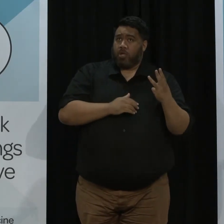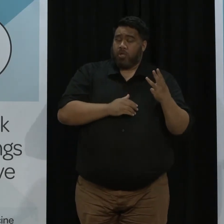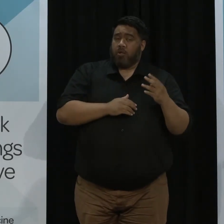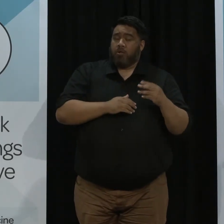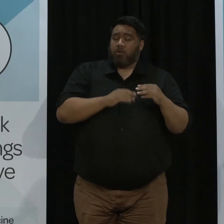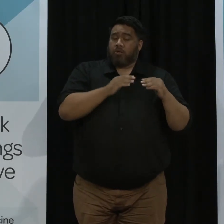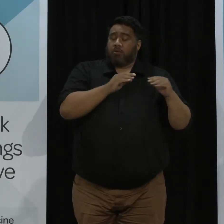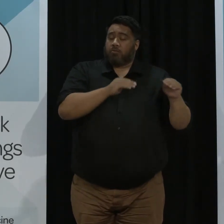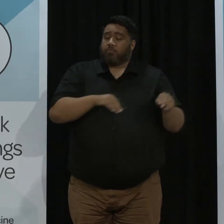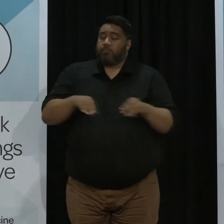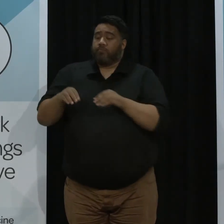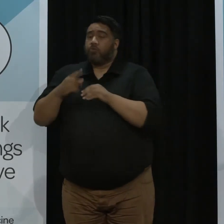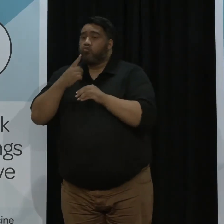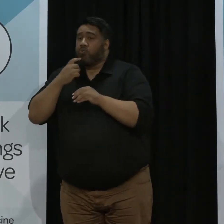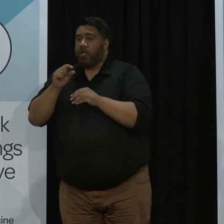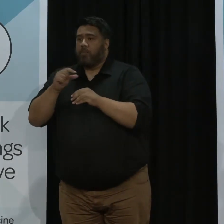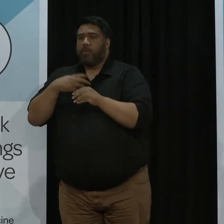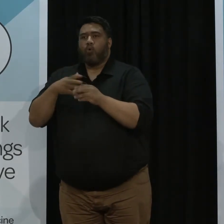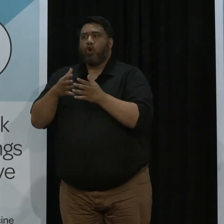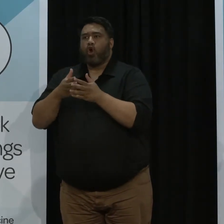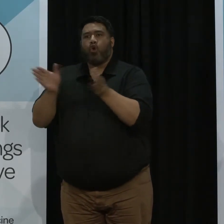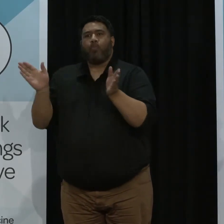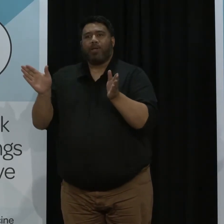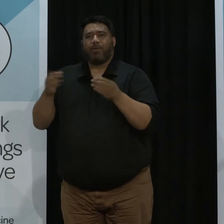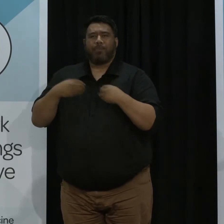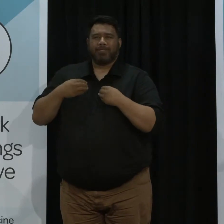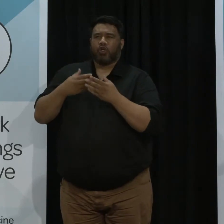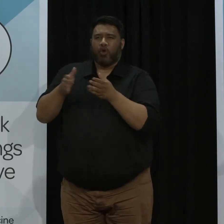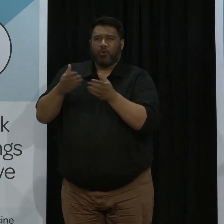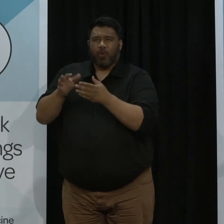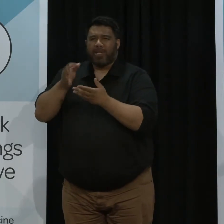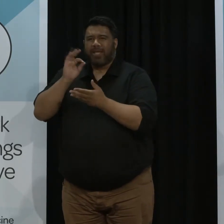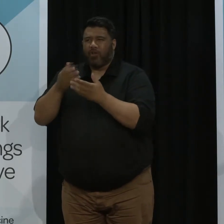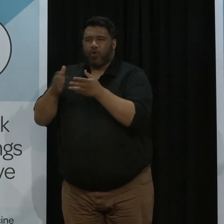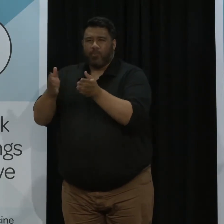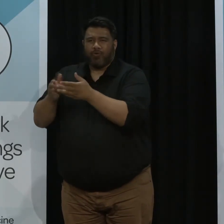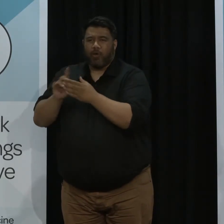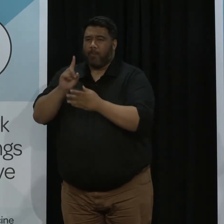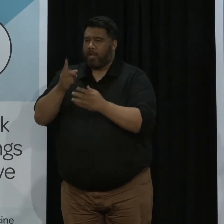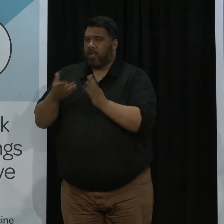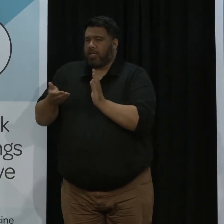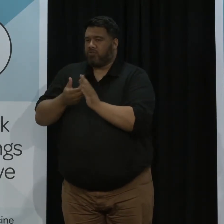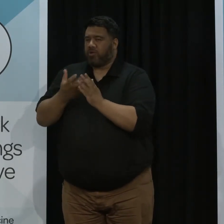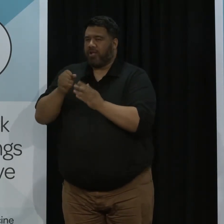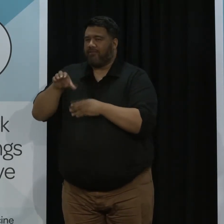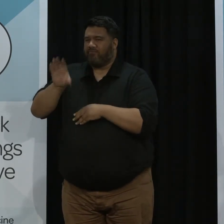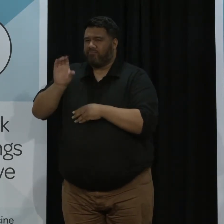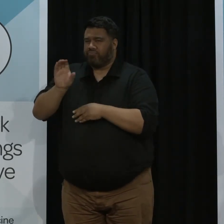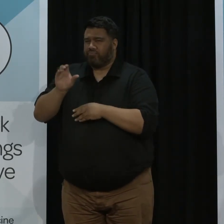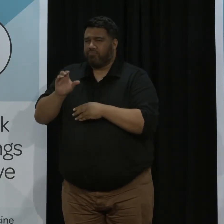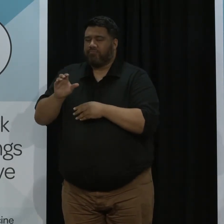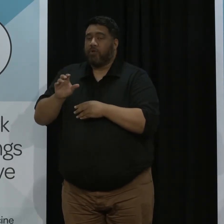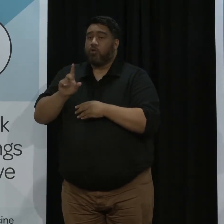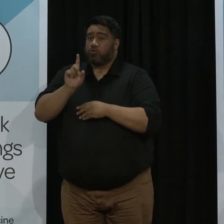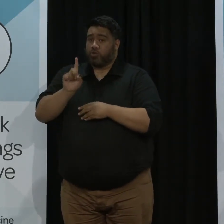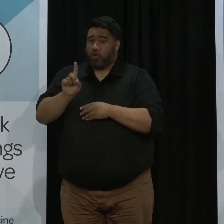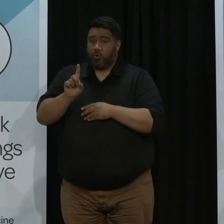lavend moves into the red setting - which does, compared with the current setting, opens